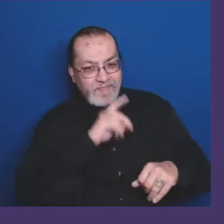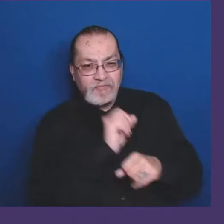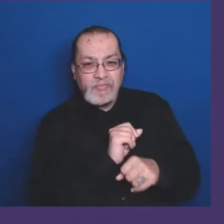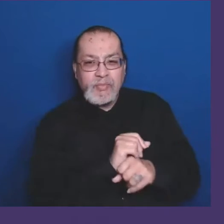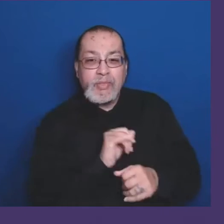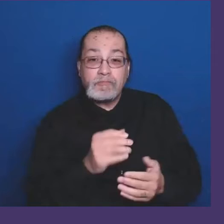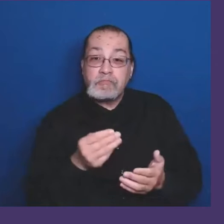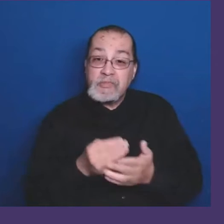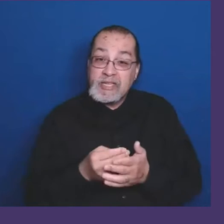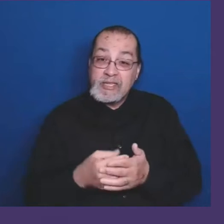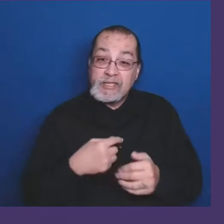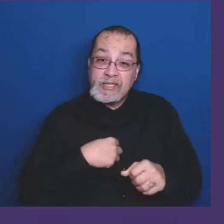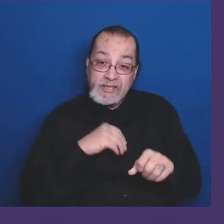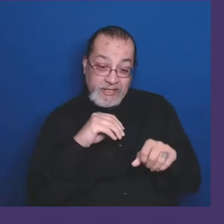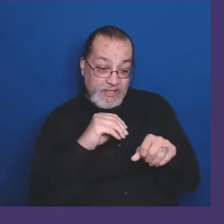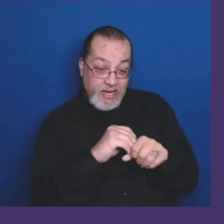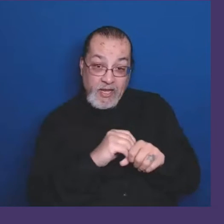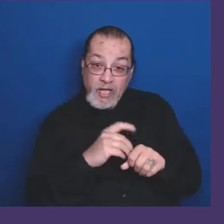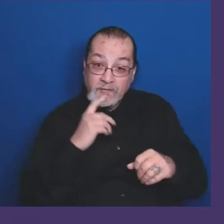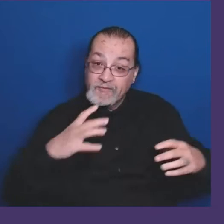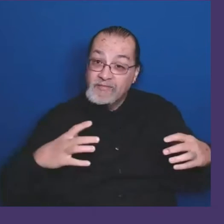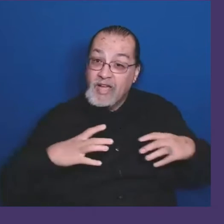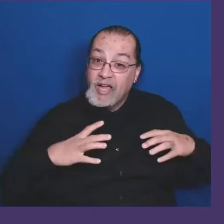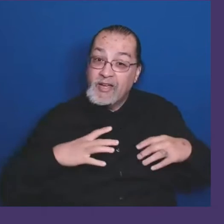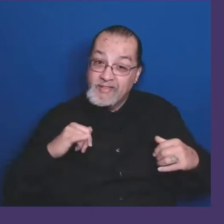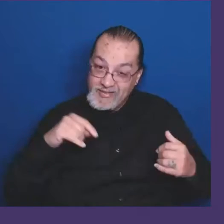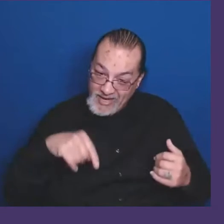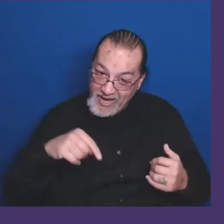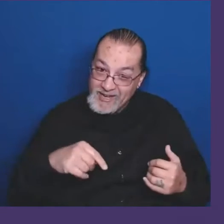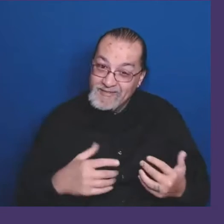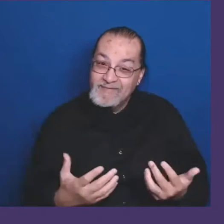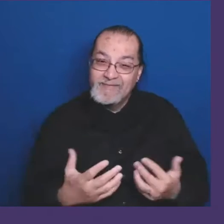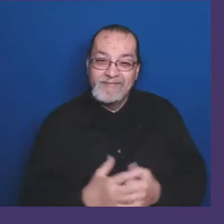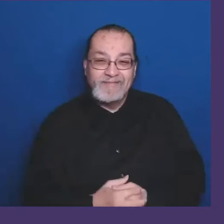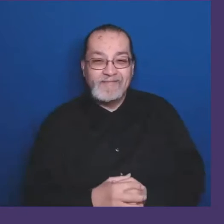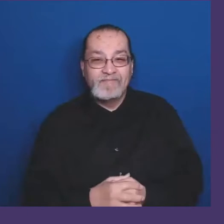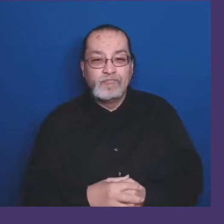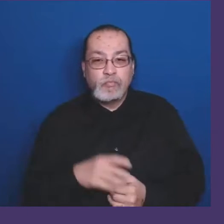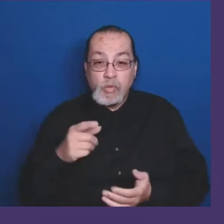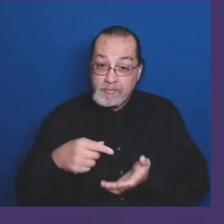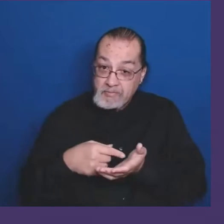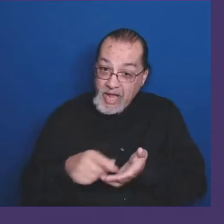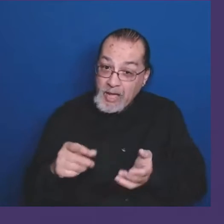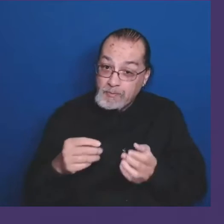Jenny Lay-Flurrie: You also pay for your rent? Ilene Arenberg: In addition, I pay the rent.